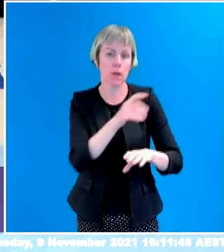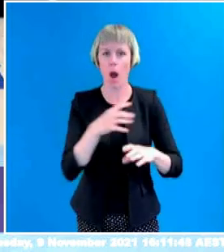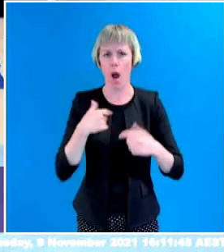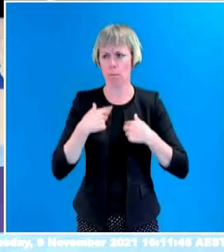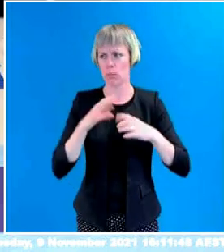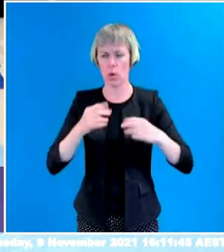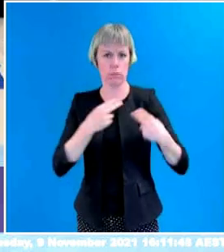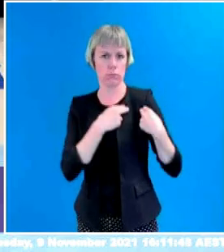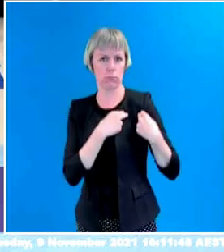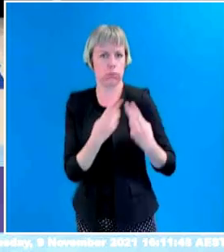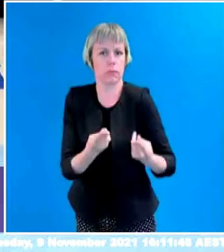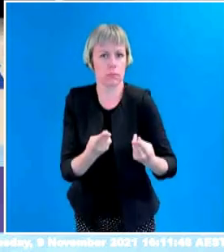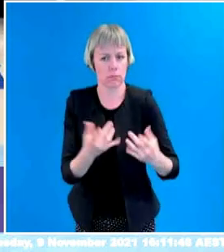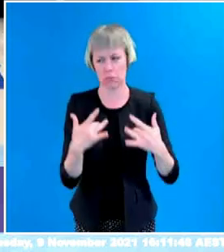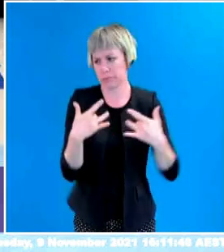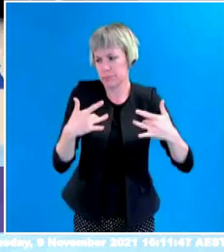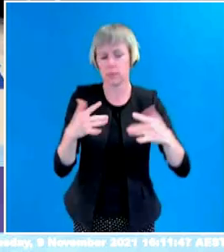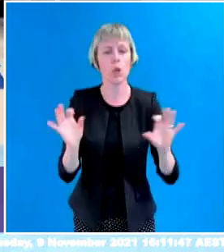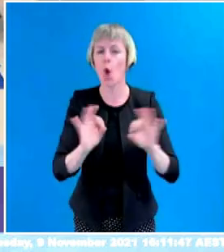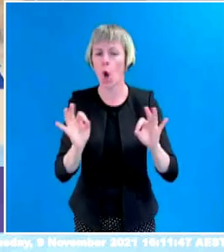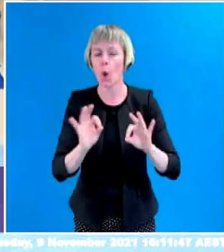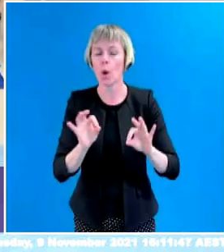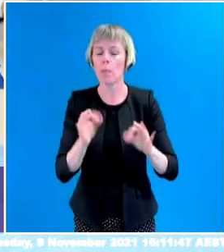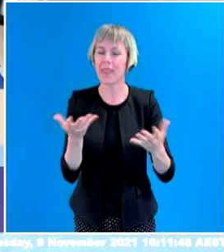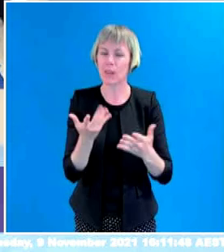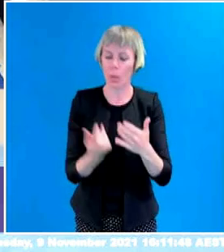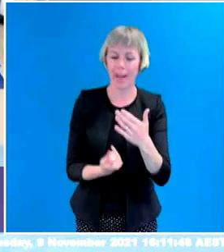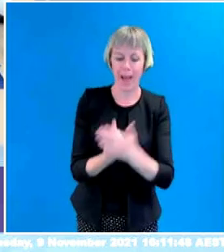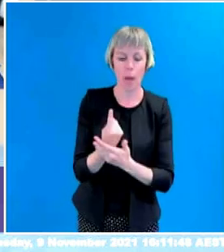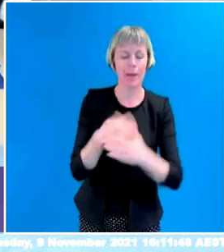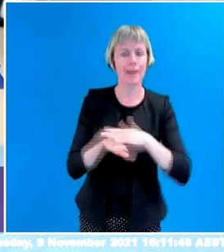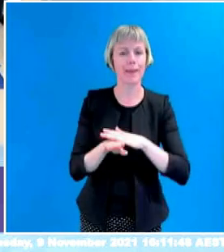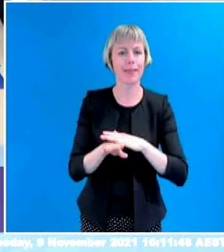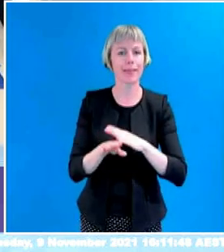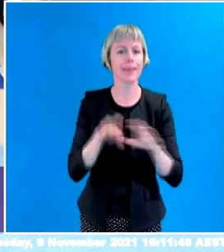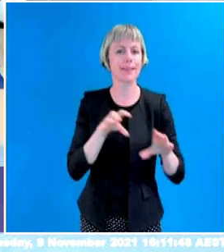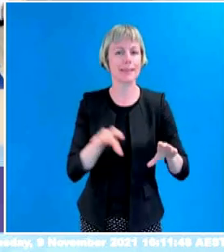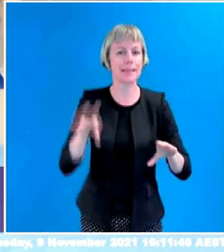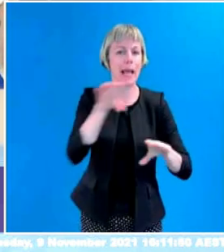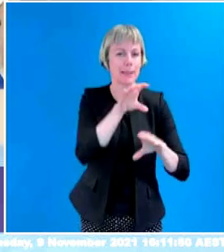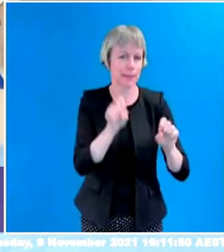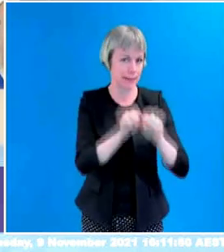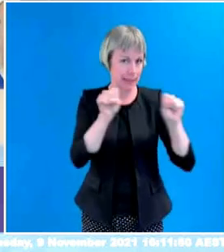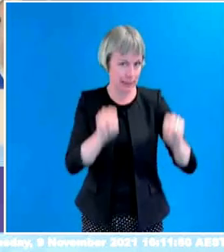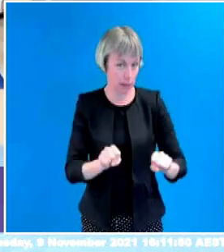have a role, but that's where it principally arises --- have been doing work in that area.